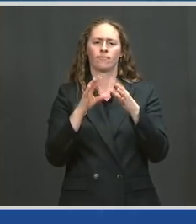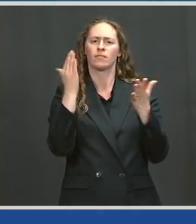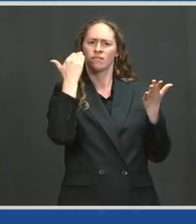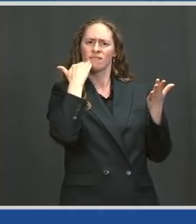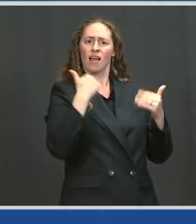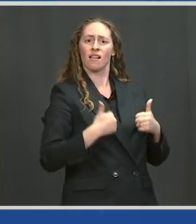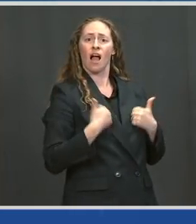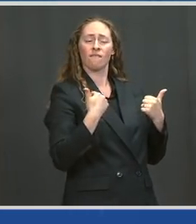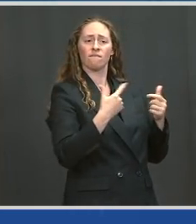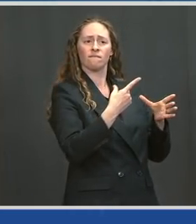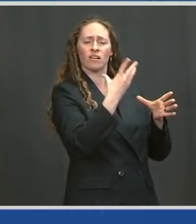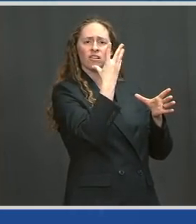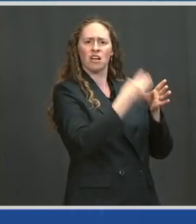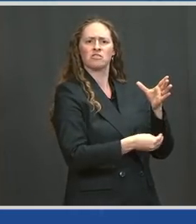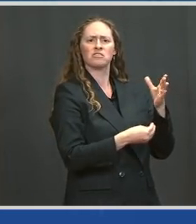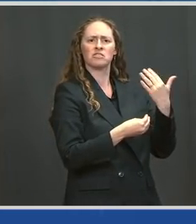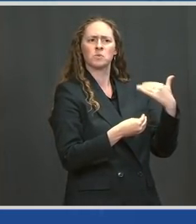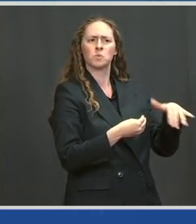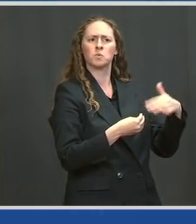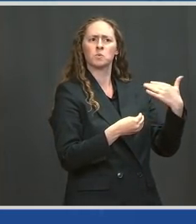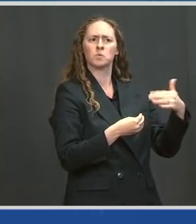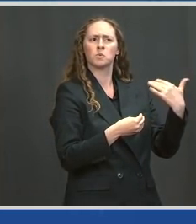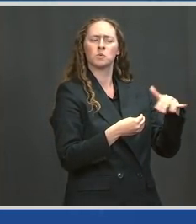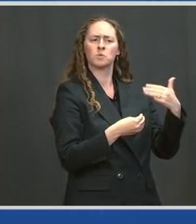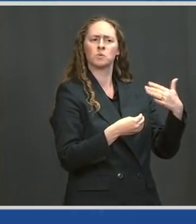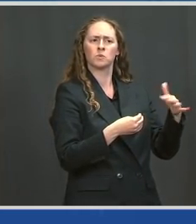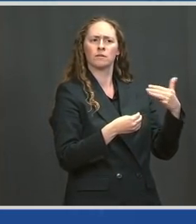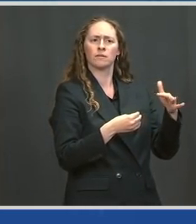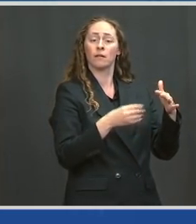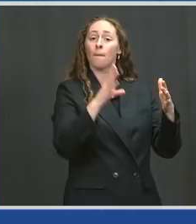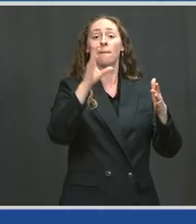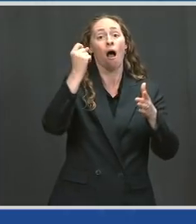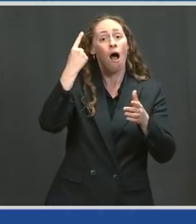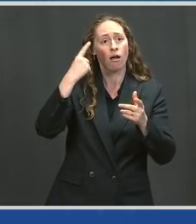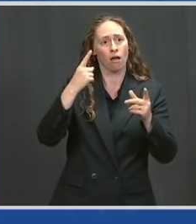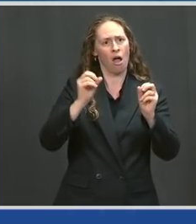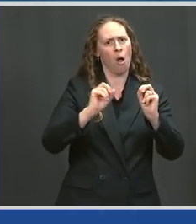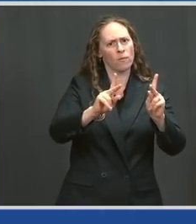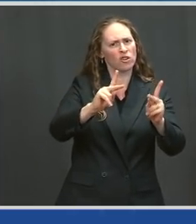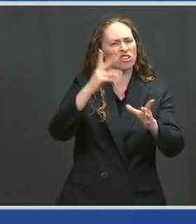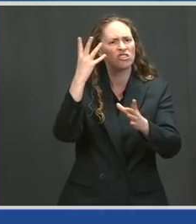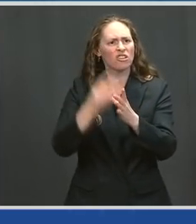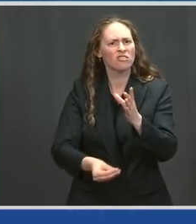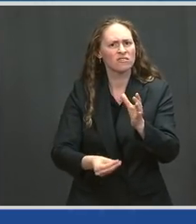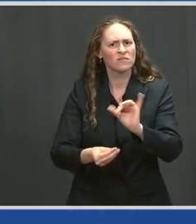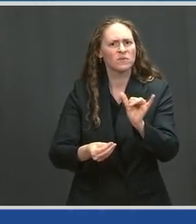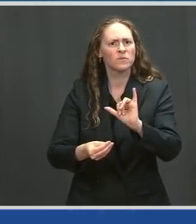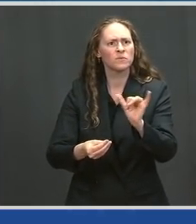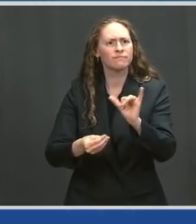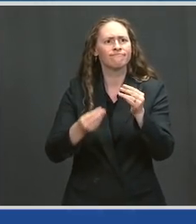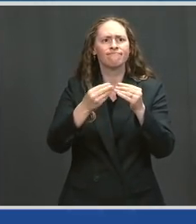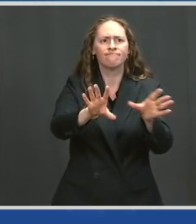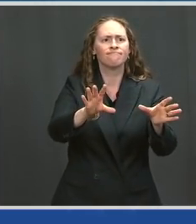that still reverberates today. Mother Fletcher talks about how she was only able to attend school in the fourth grade,